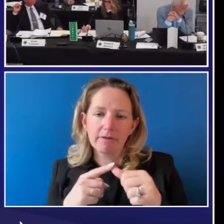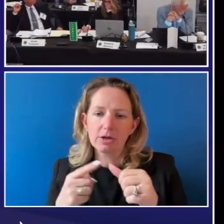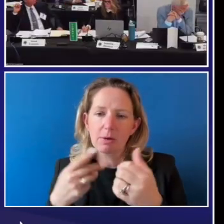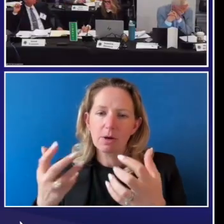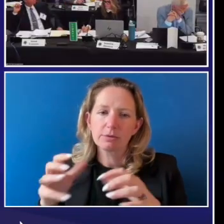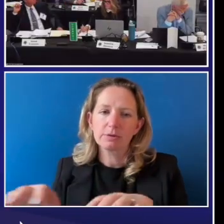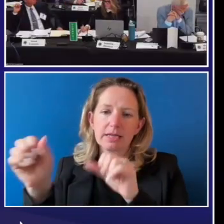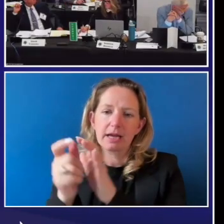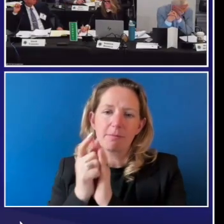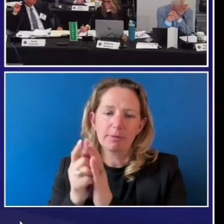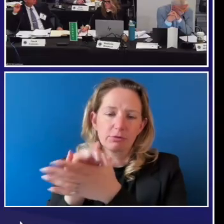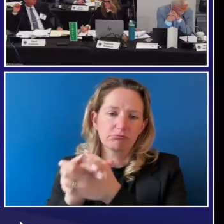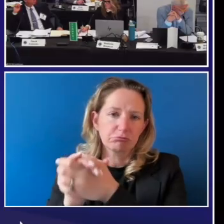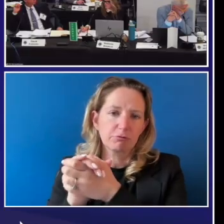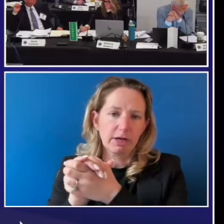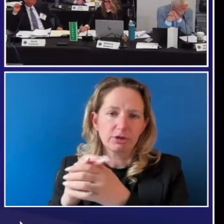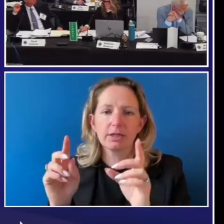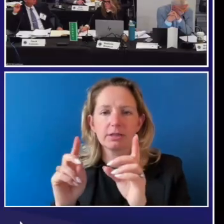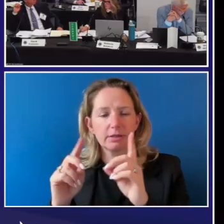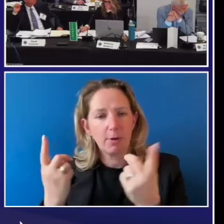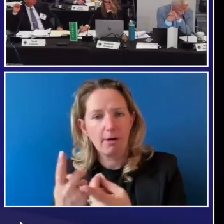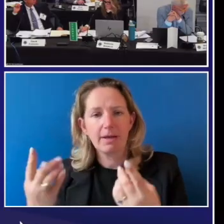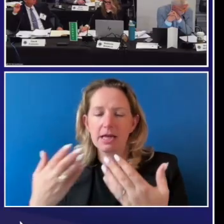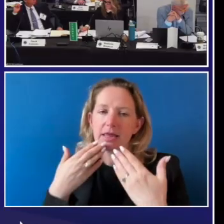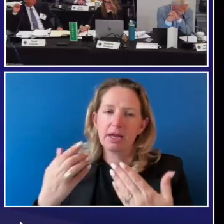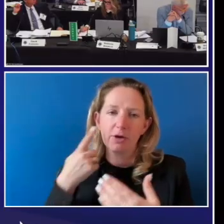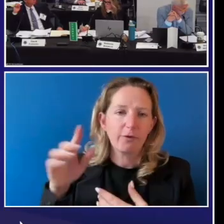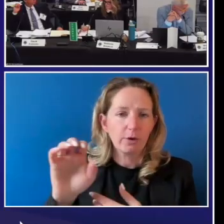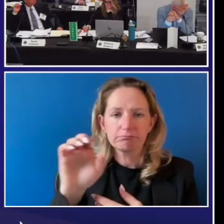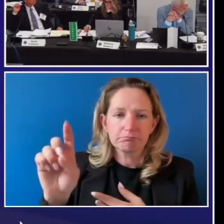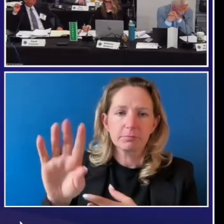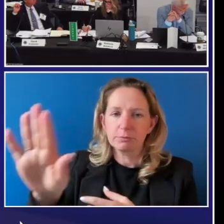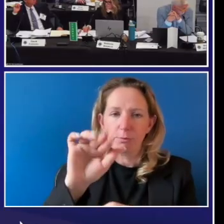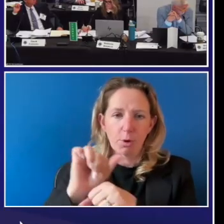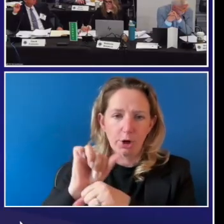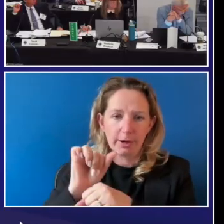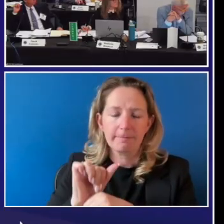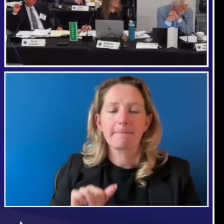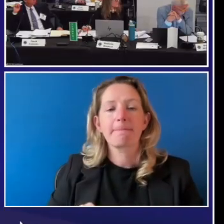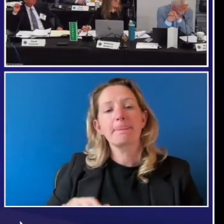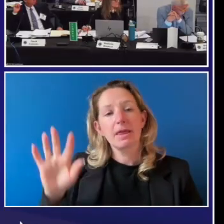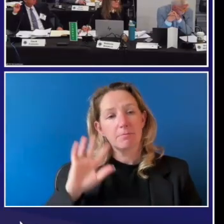thank them for this work. I think one of the, you know, earlier on, we were talking about, you know, people not moving between accreditors.